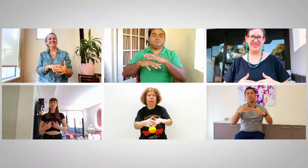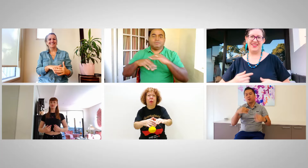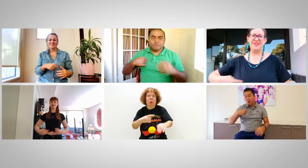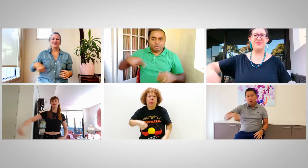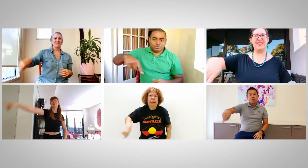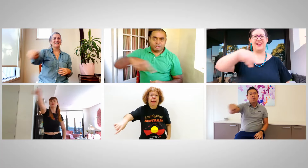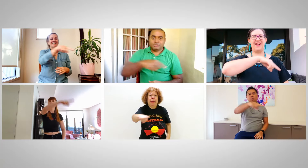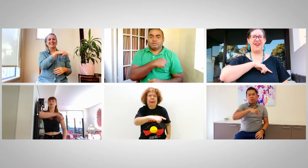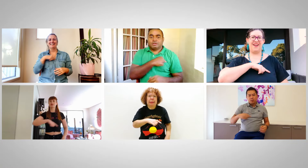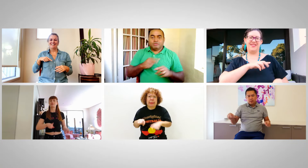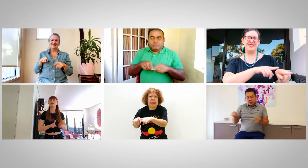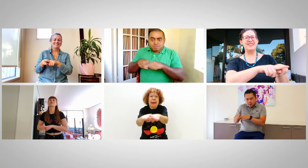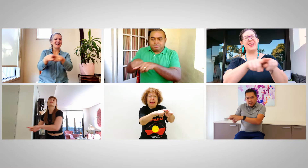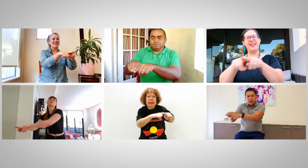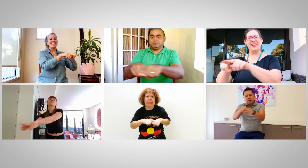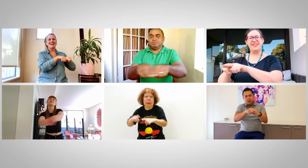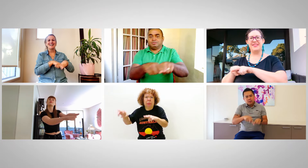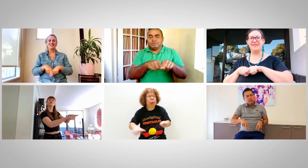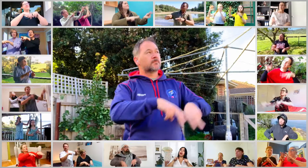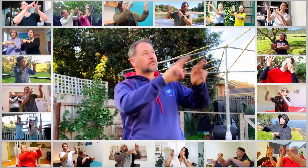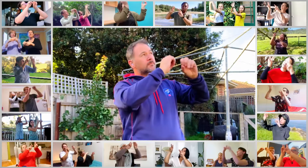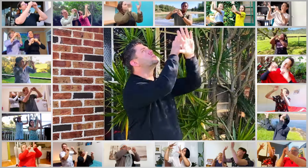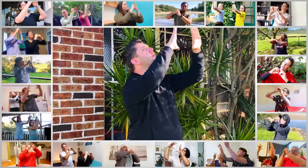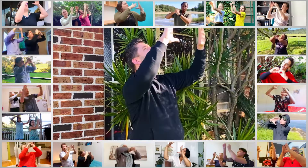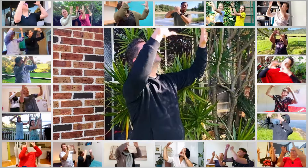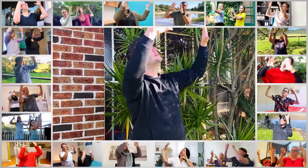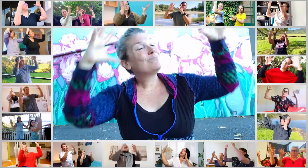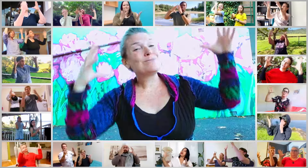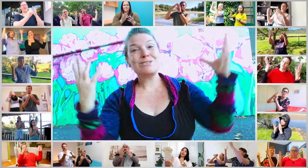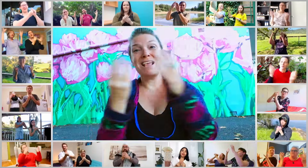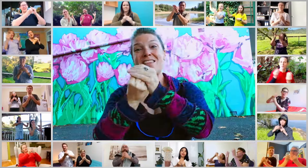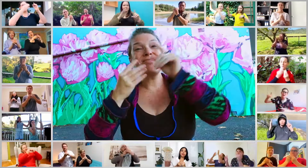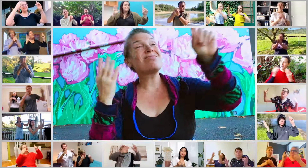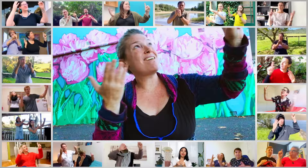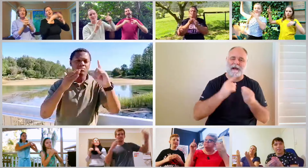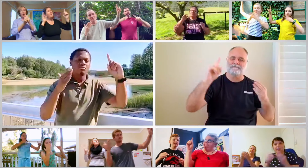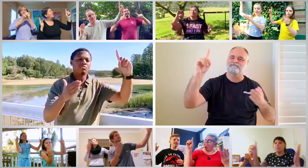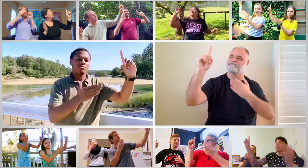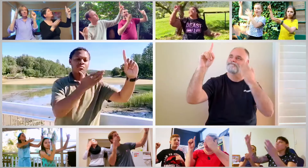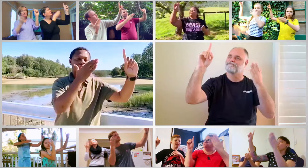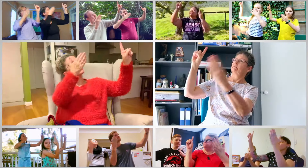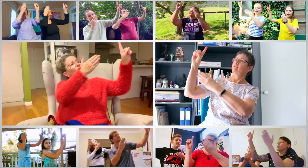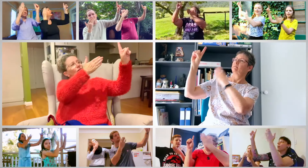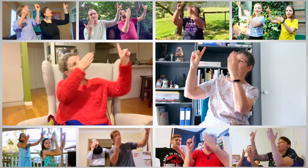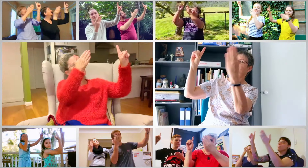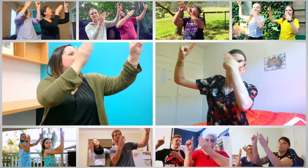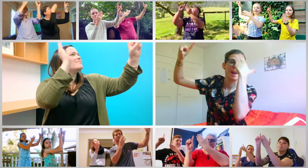We share a dream and sing with one voice